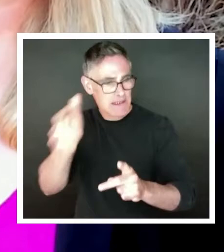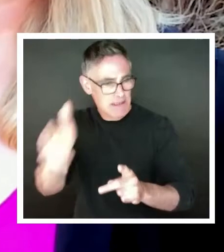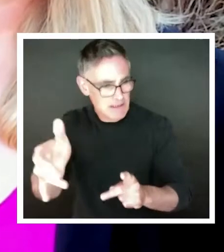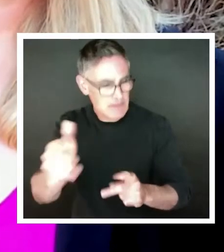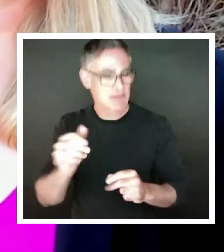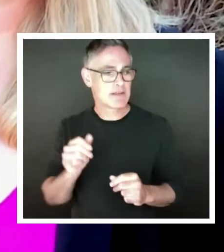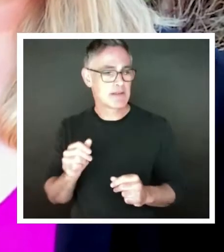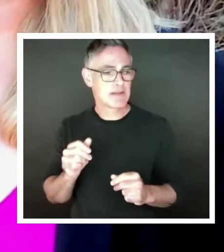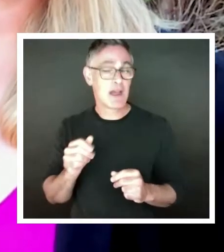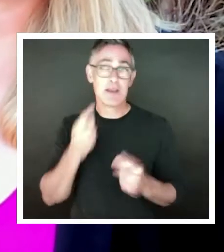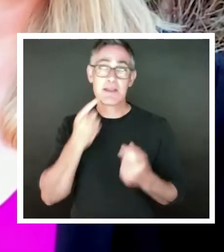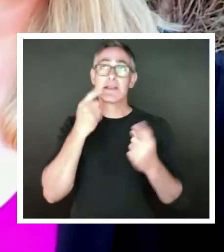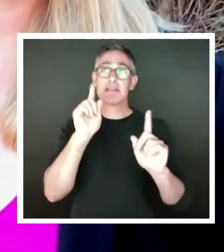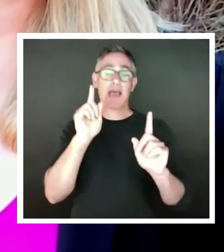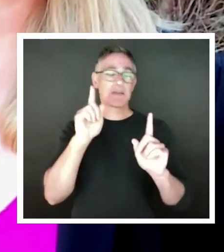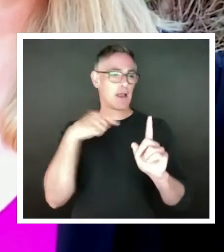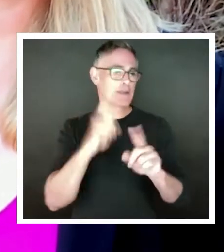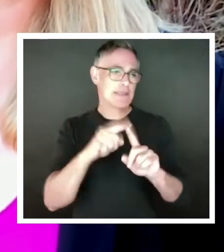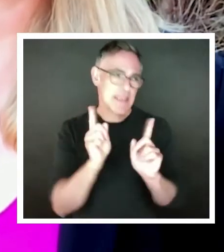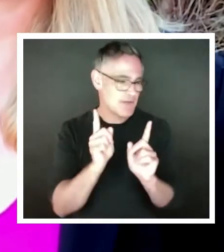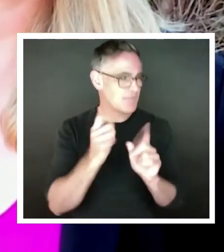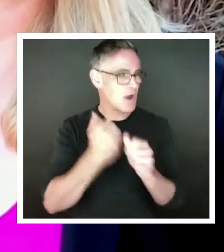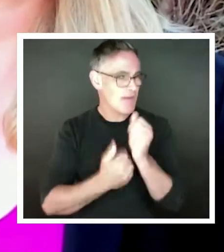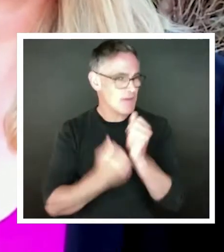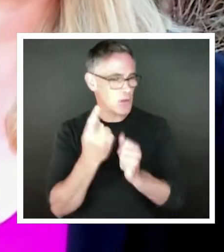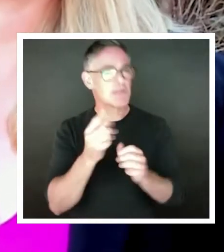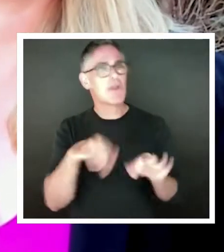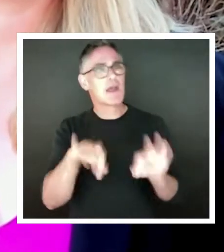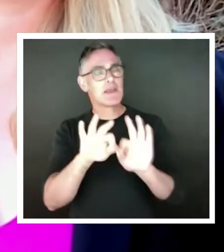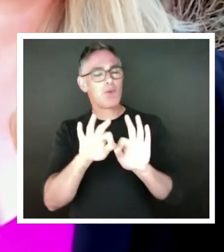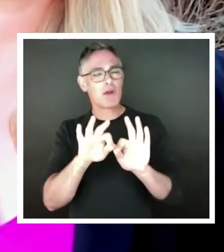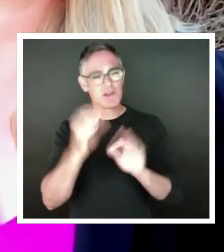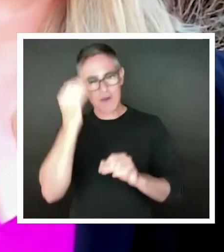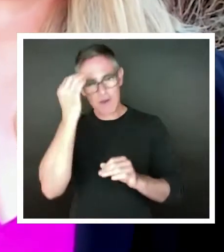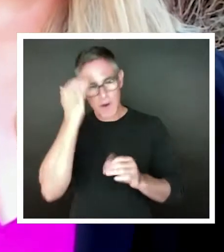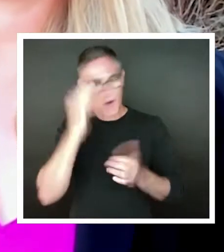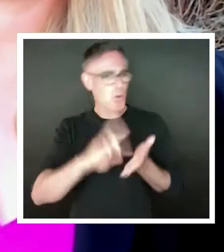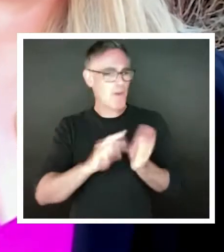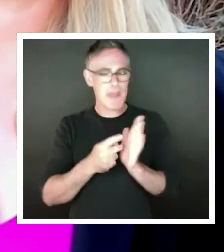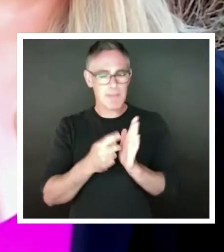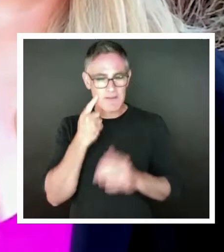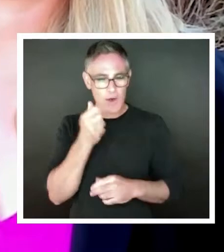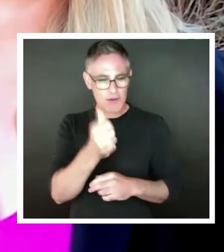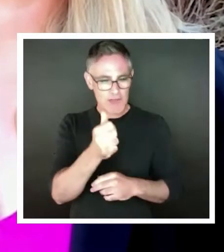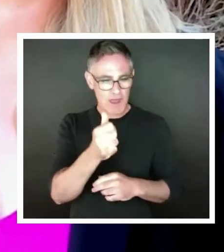So it's important to define what success means to you so you don't chase someone else's dreams.